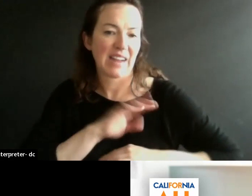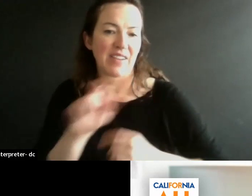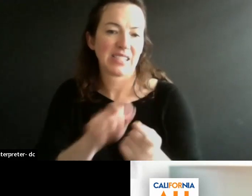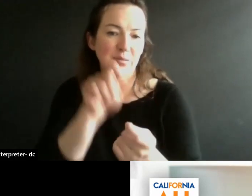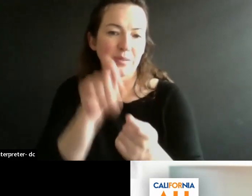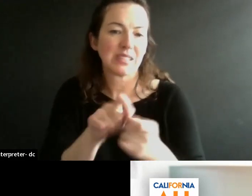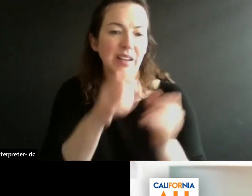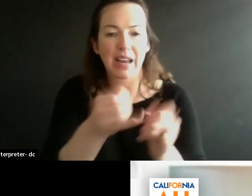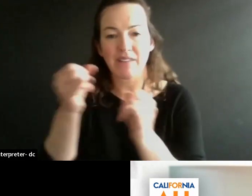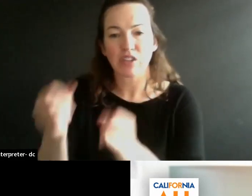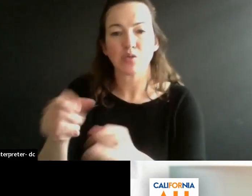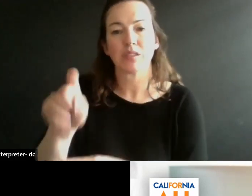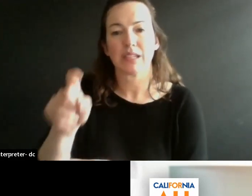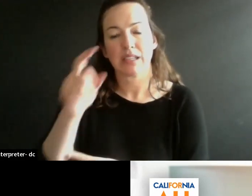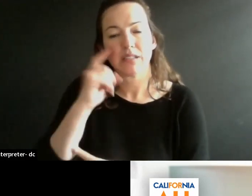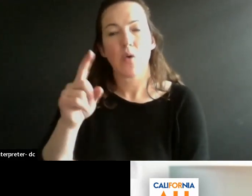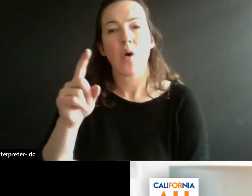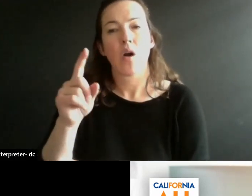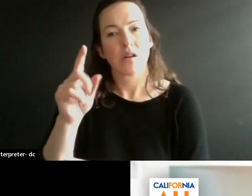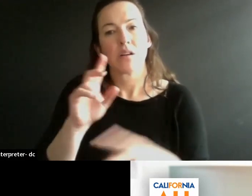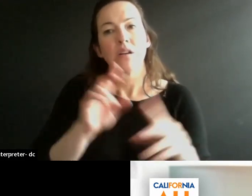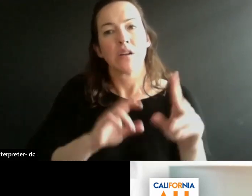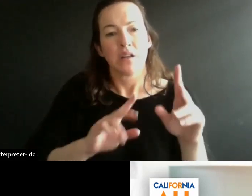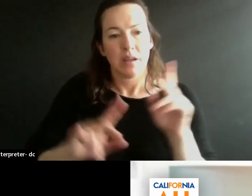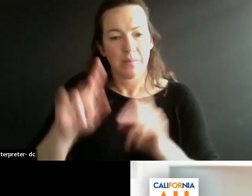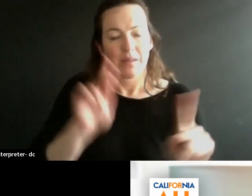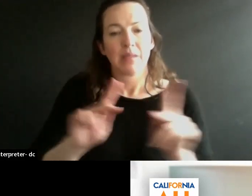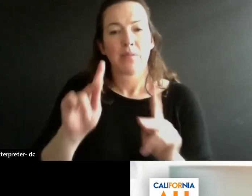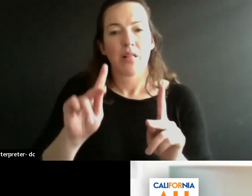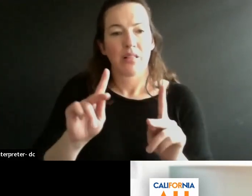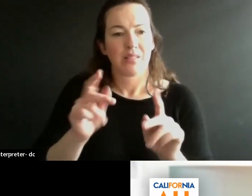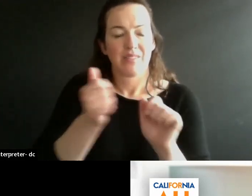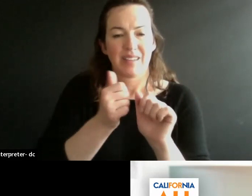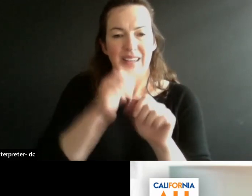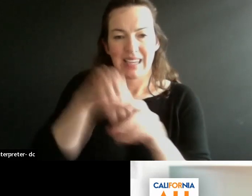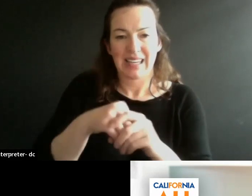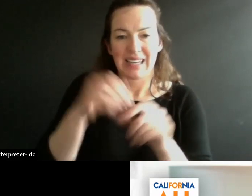needs of you know, the members of the 8 every populations that were intended to serve so